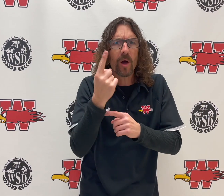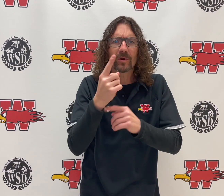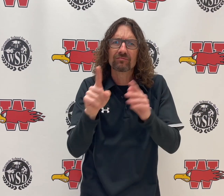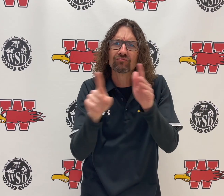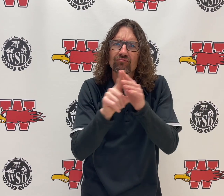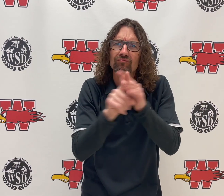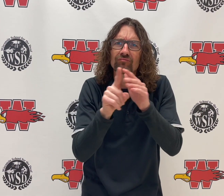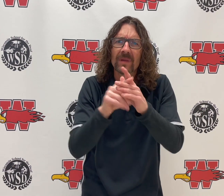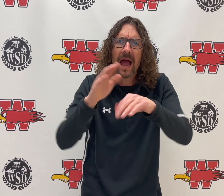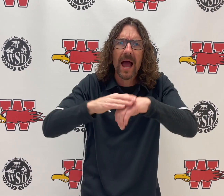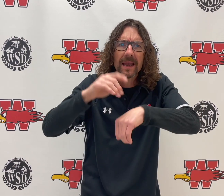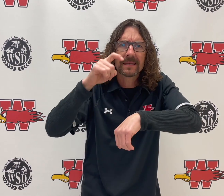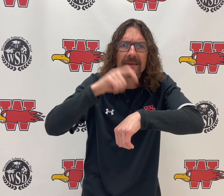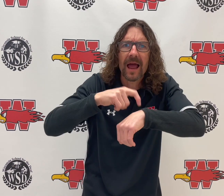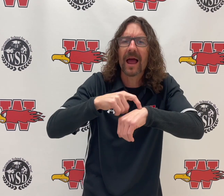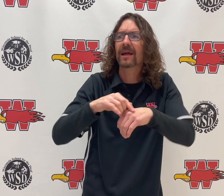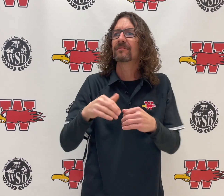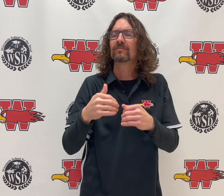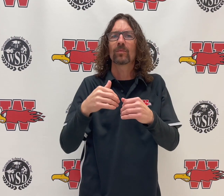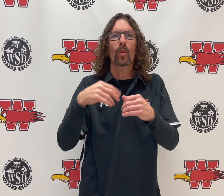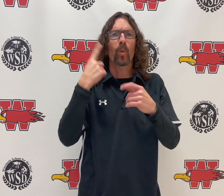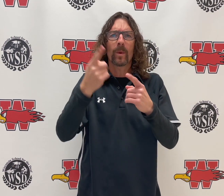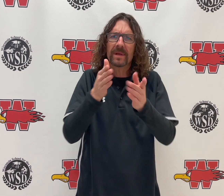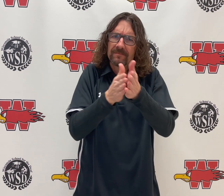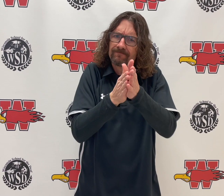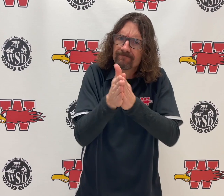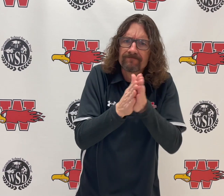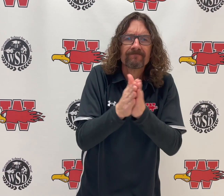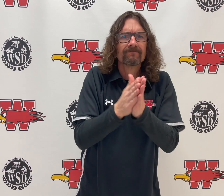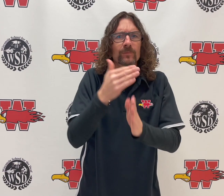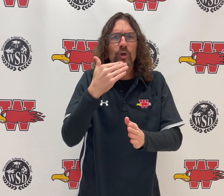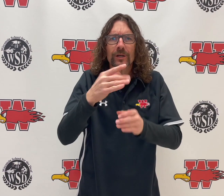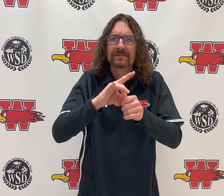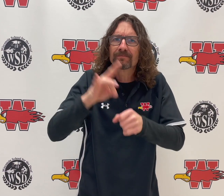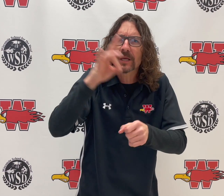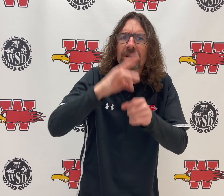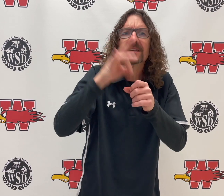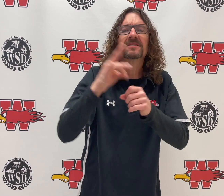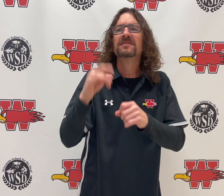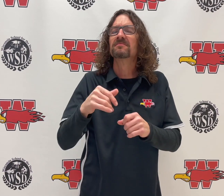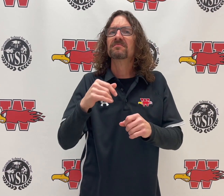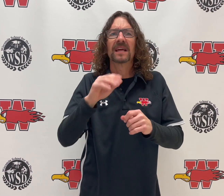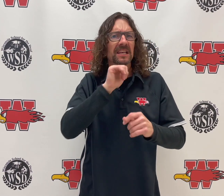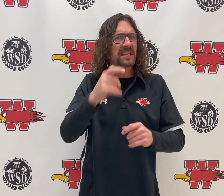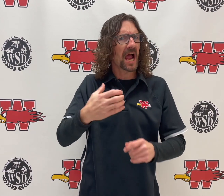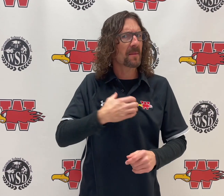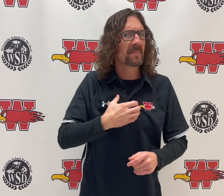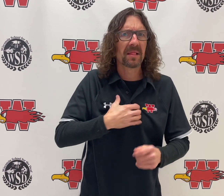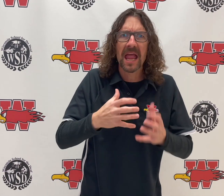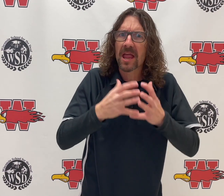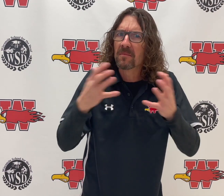is always showing up on time and she's motivated. She has a good spirit. She doesn't complain much.